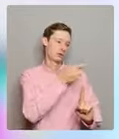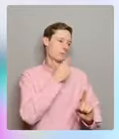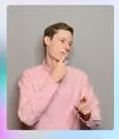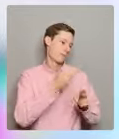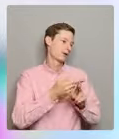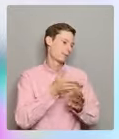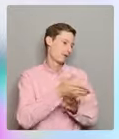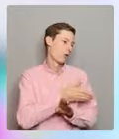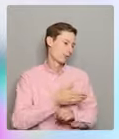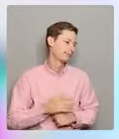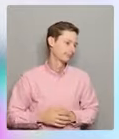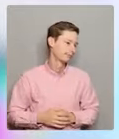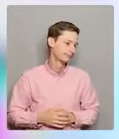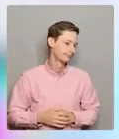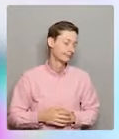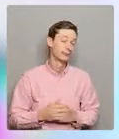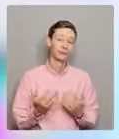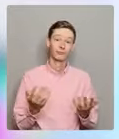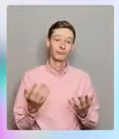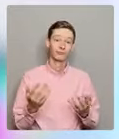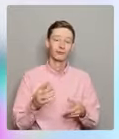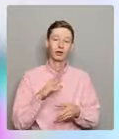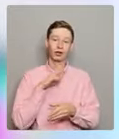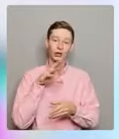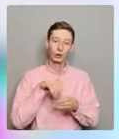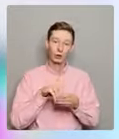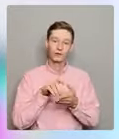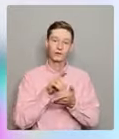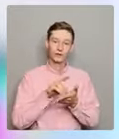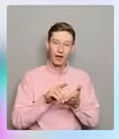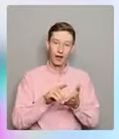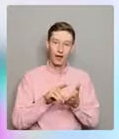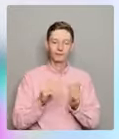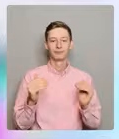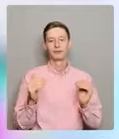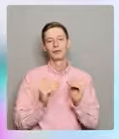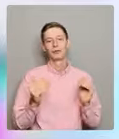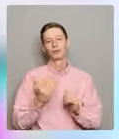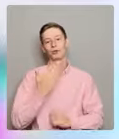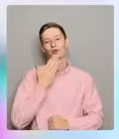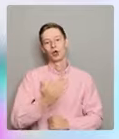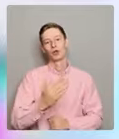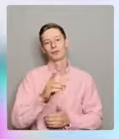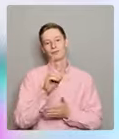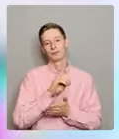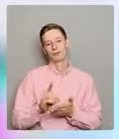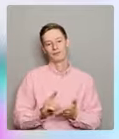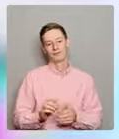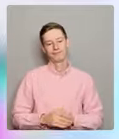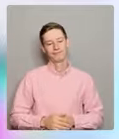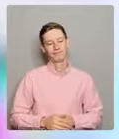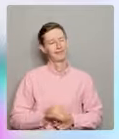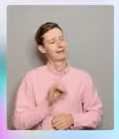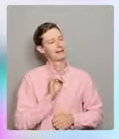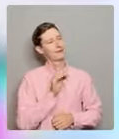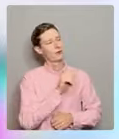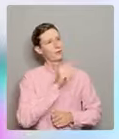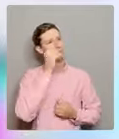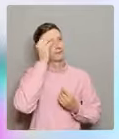is one that you mentioned earlier, and that's inclusive design is good design. I think anything that makes you really